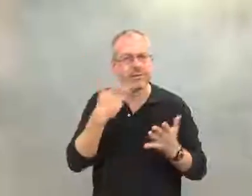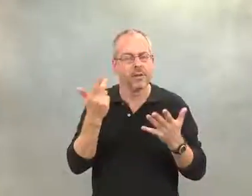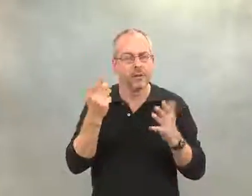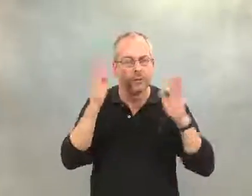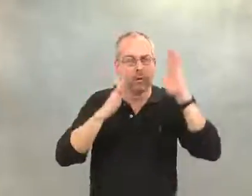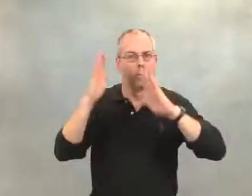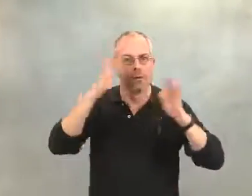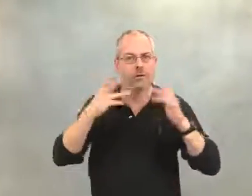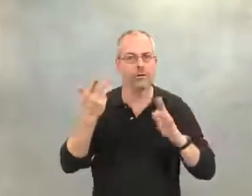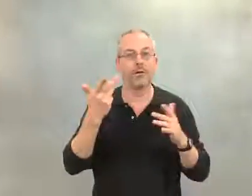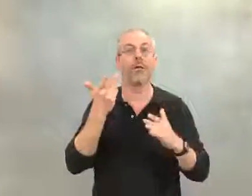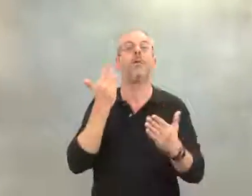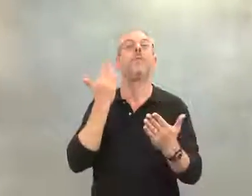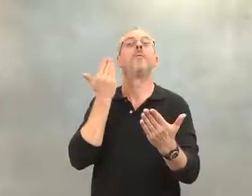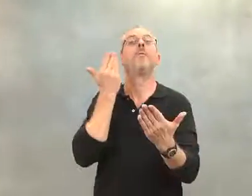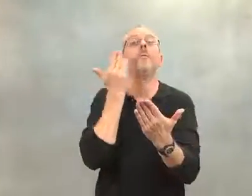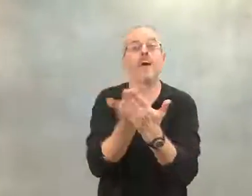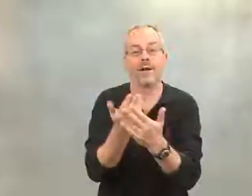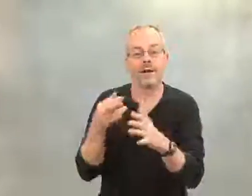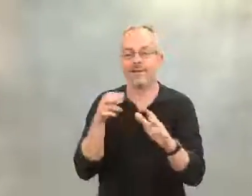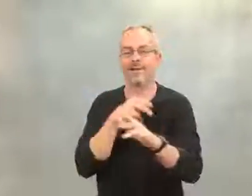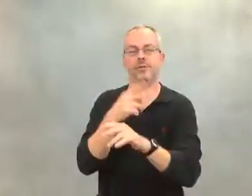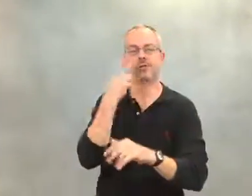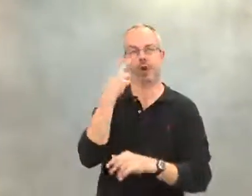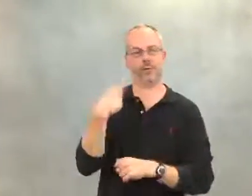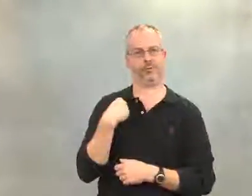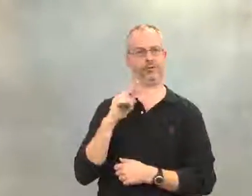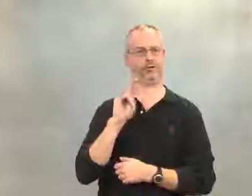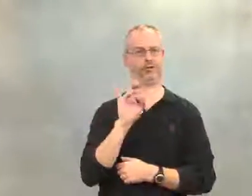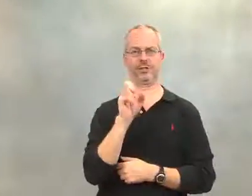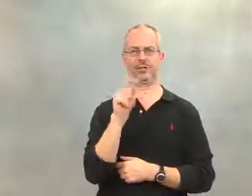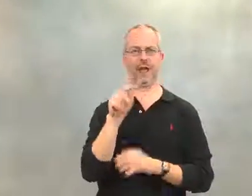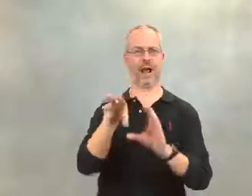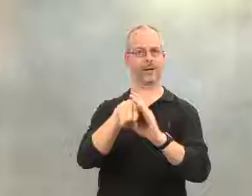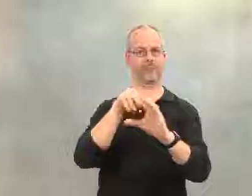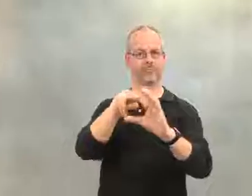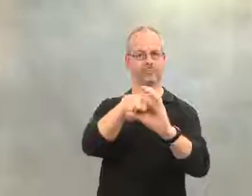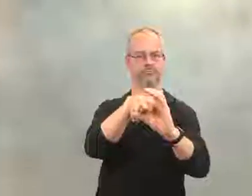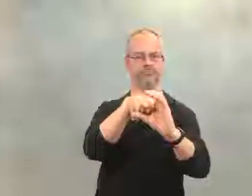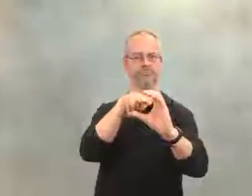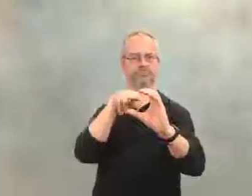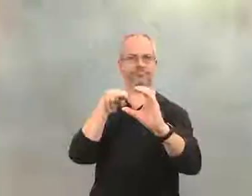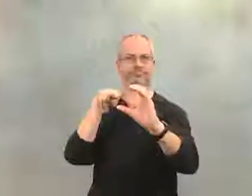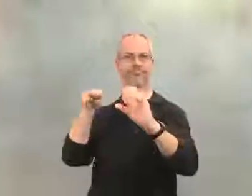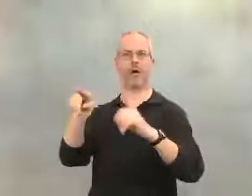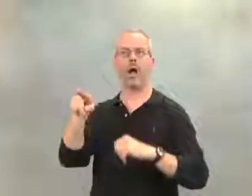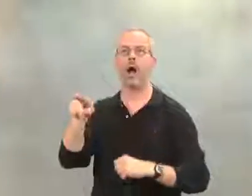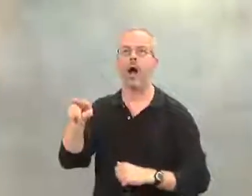My dad was worried. When they arrived at the hospital, I was being removed from the ambulance.